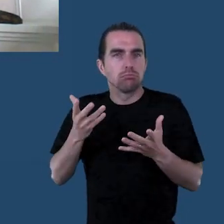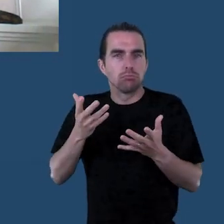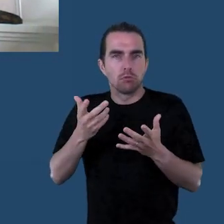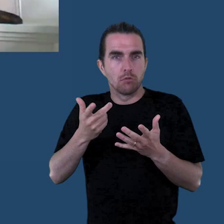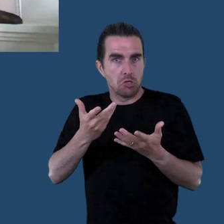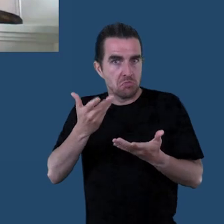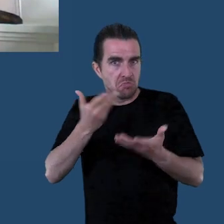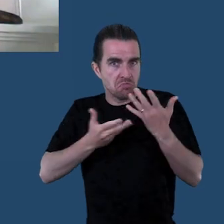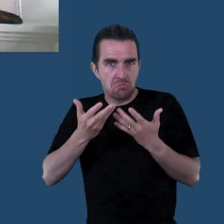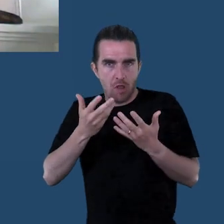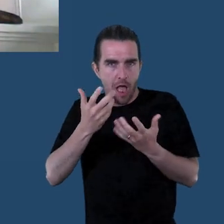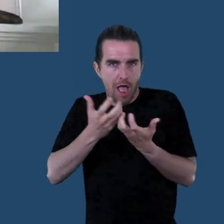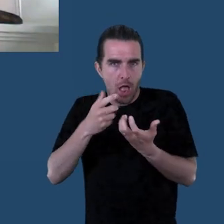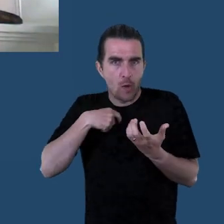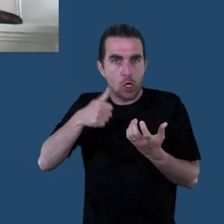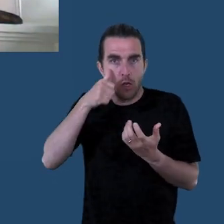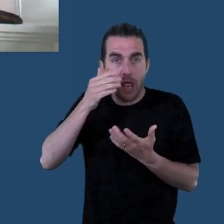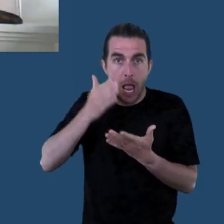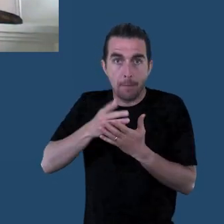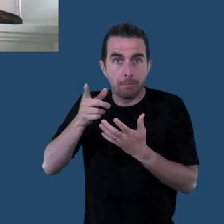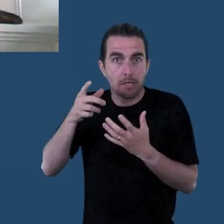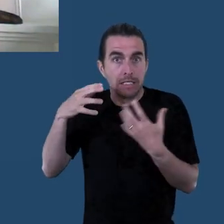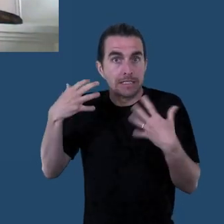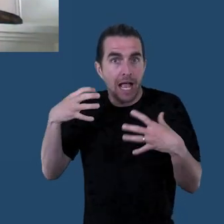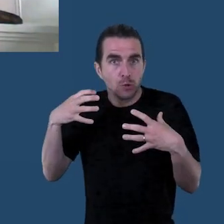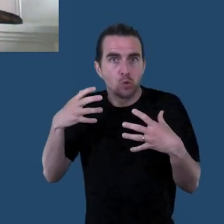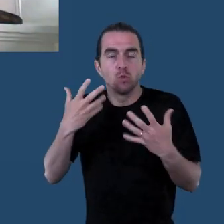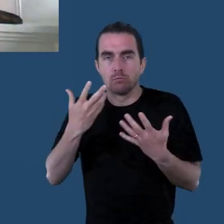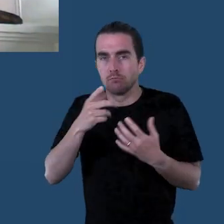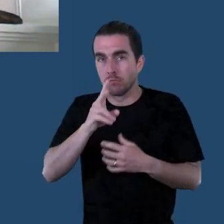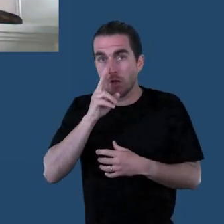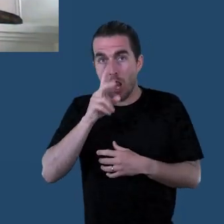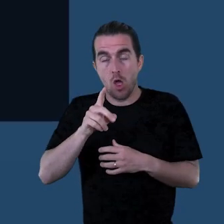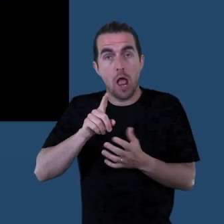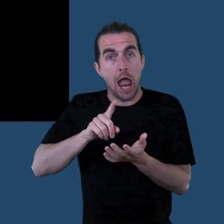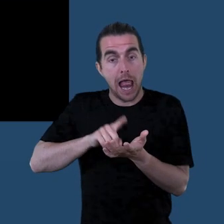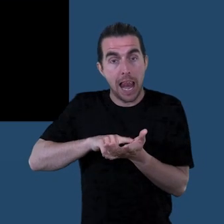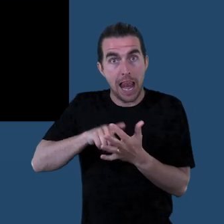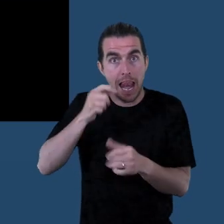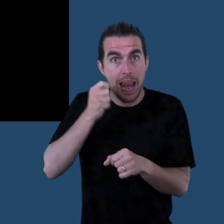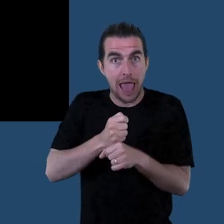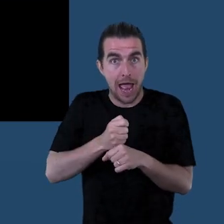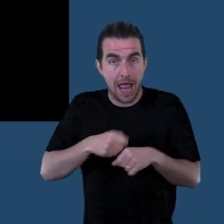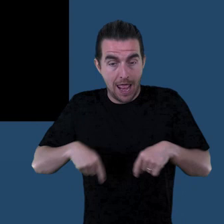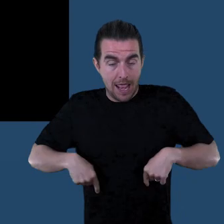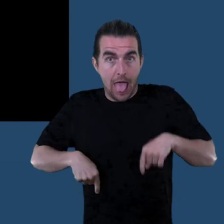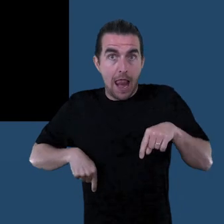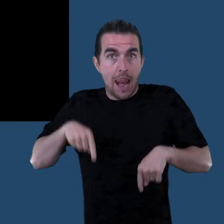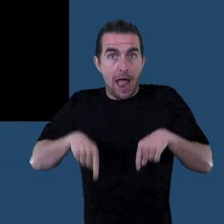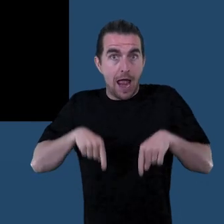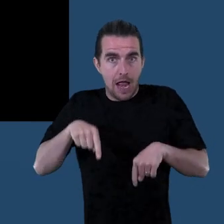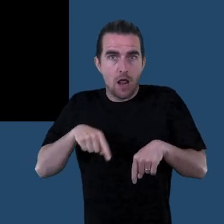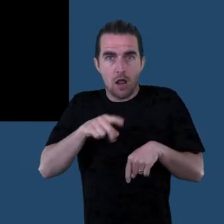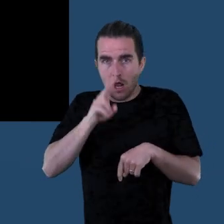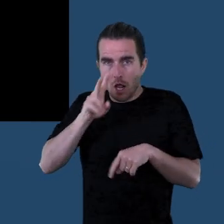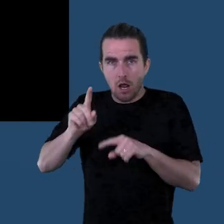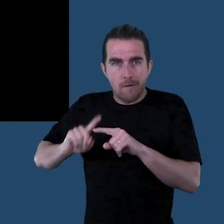to work out if an animal is a dinosaur is whether its legs are directly underneath the body. So, when you look at most other reptiles,